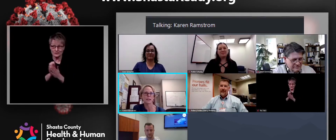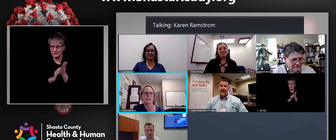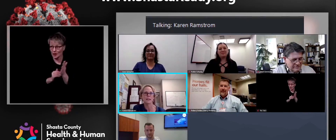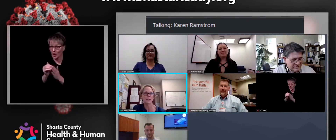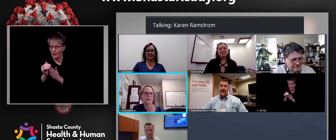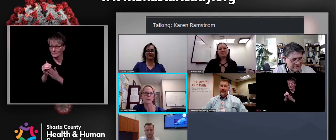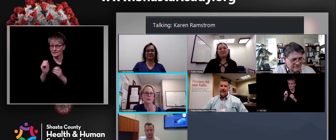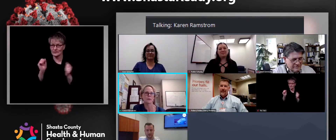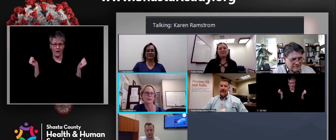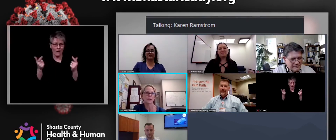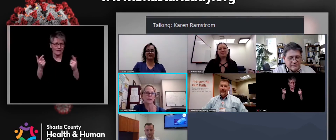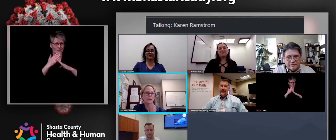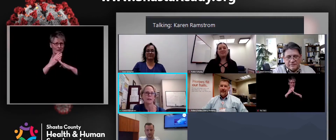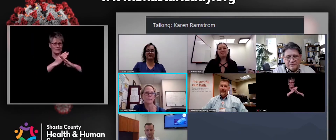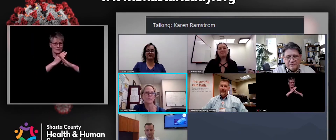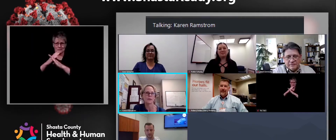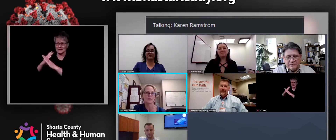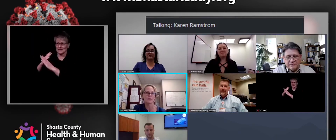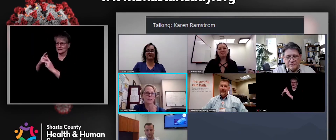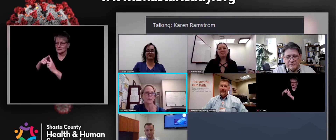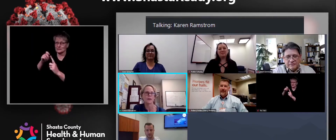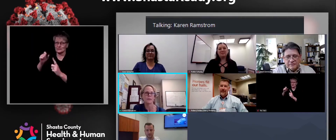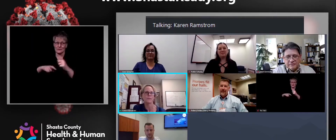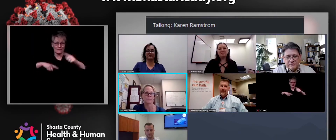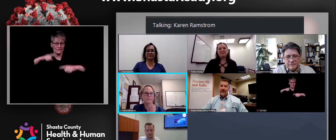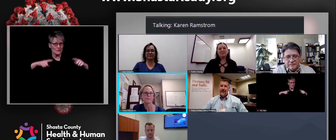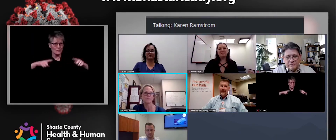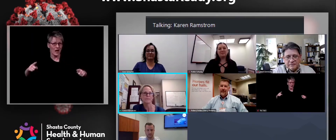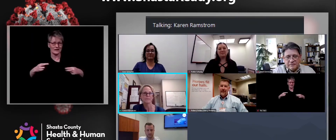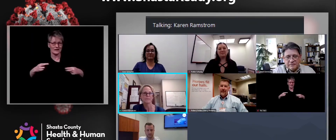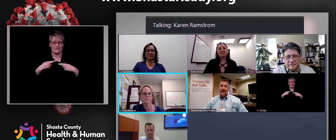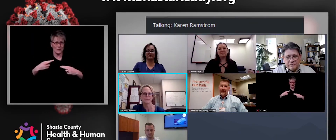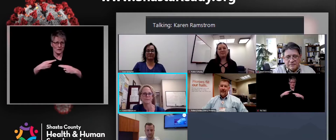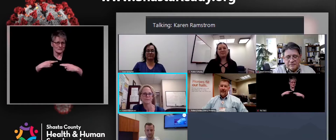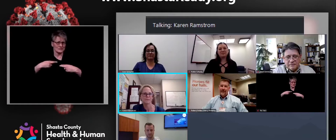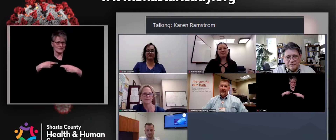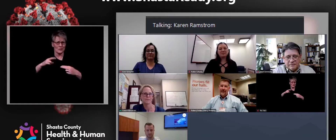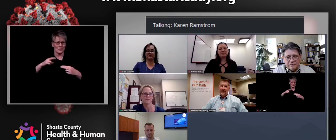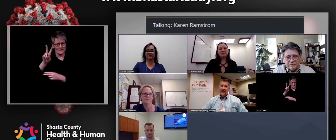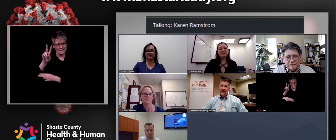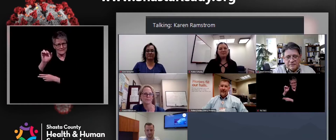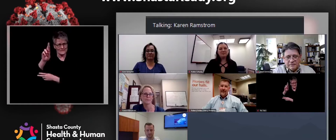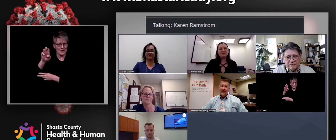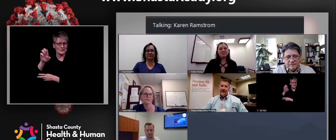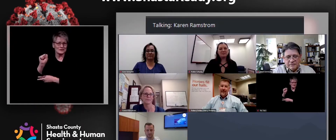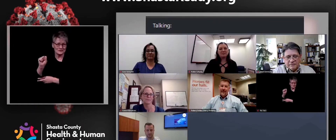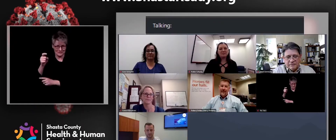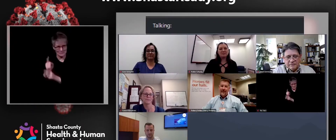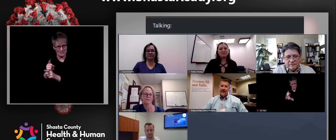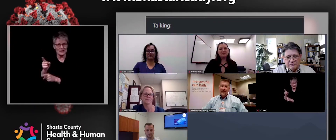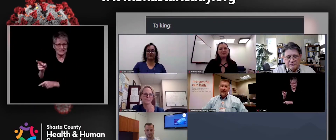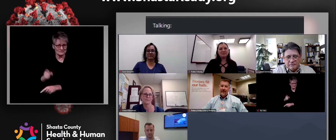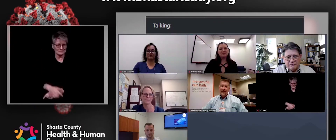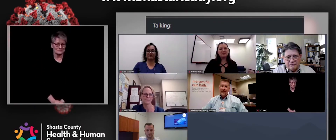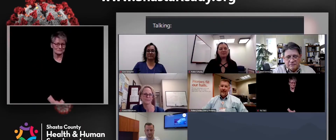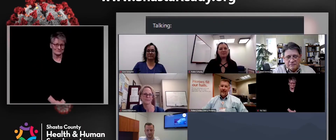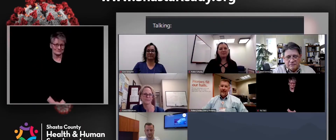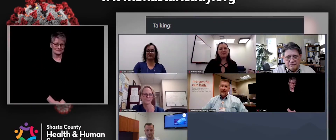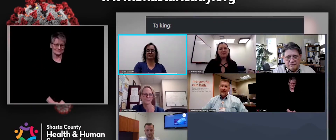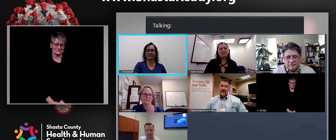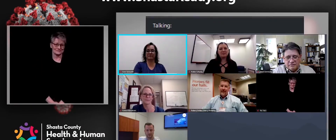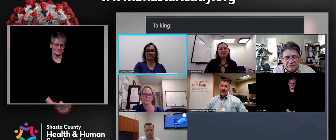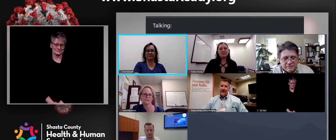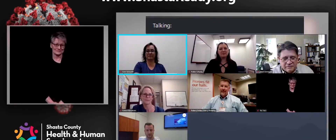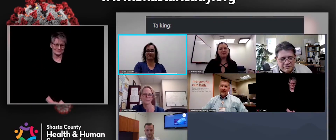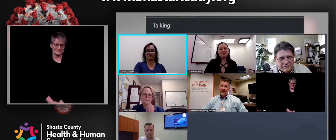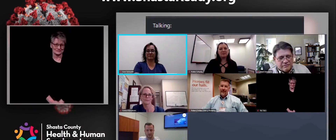protect against other respiratory viruses as well.